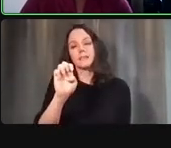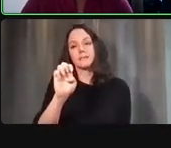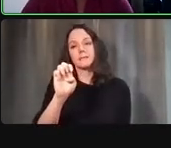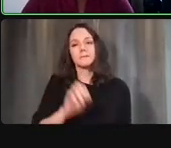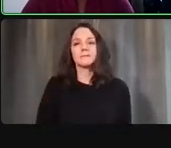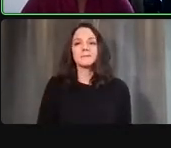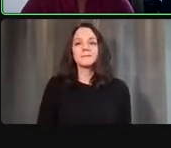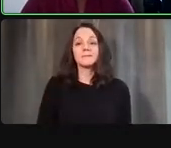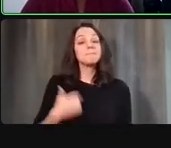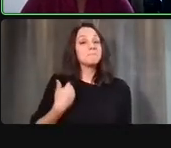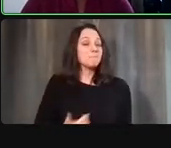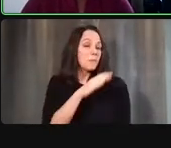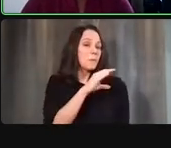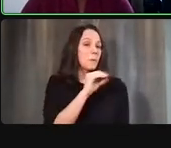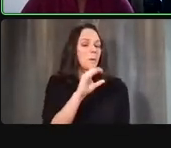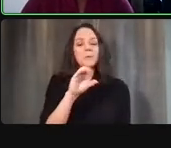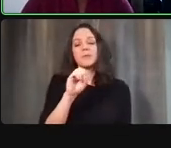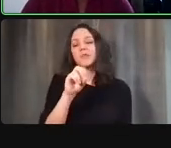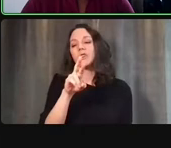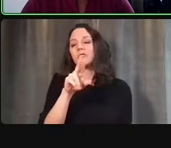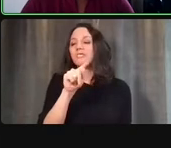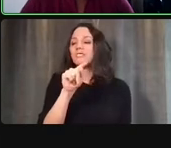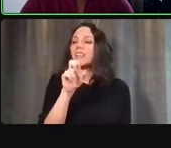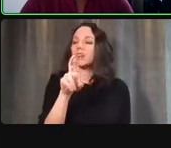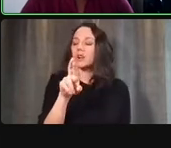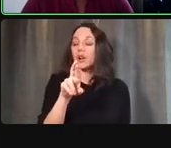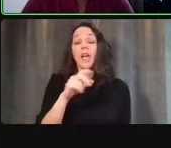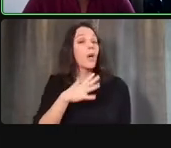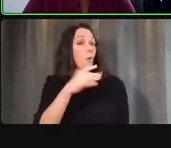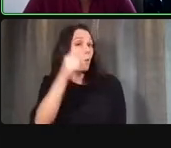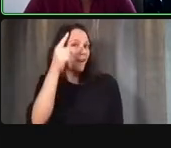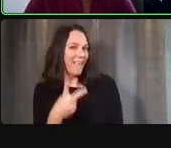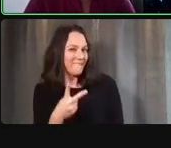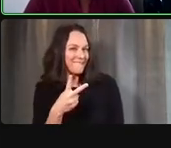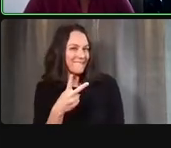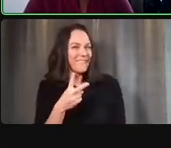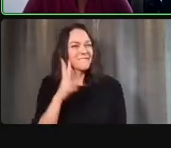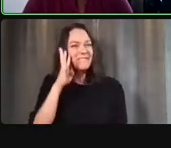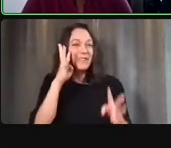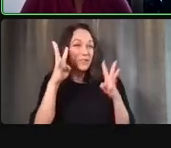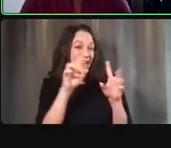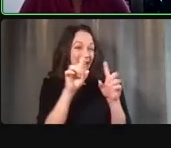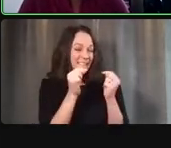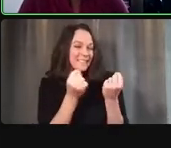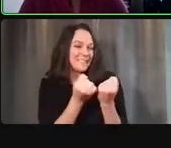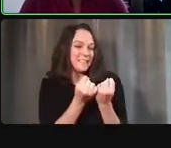of our curating team of the Healing Verse Poultry Line.